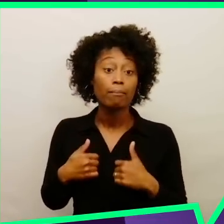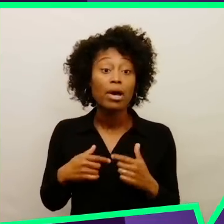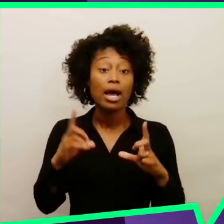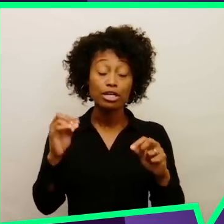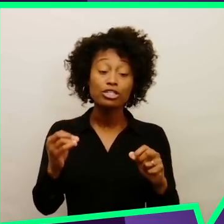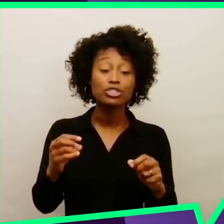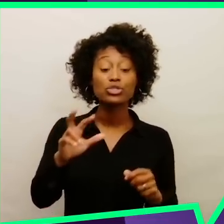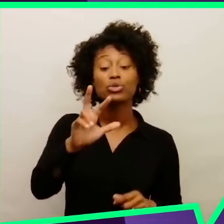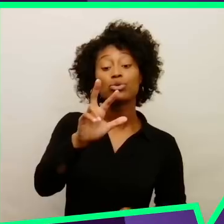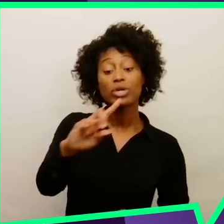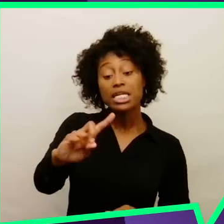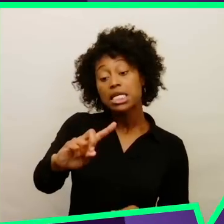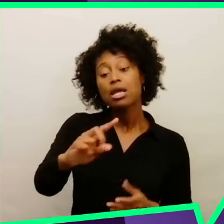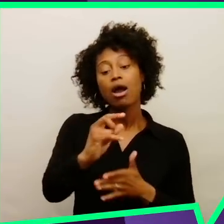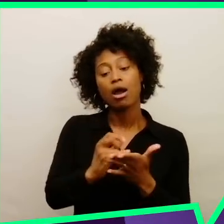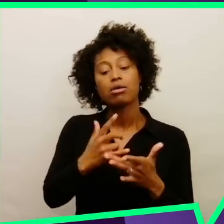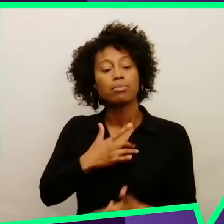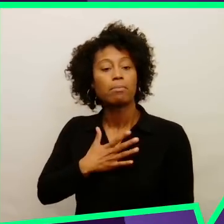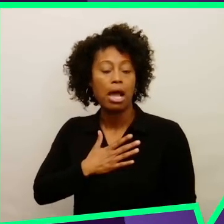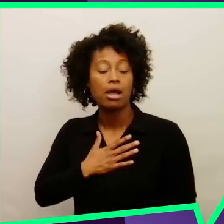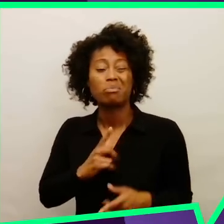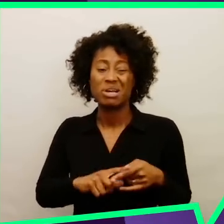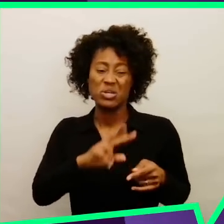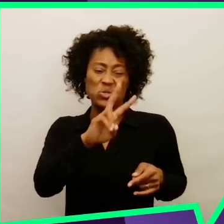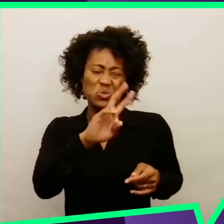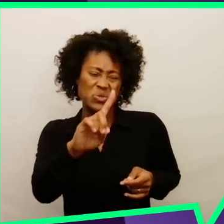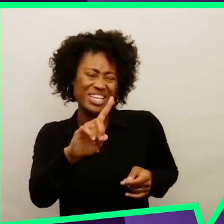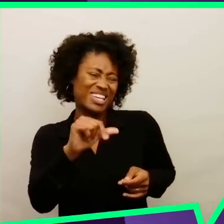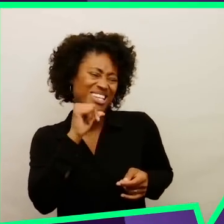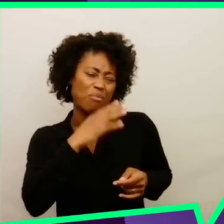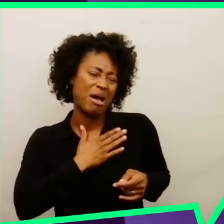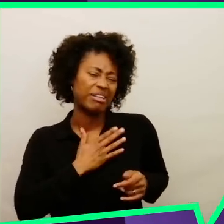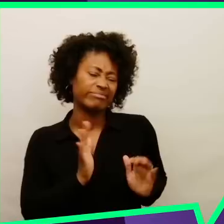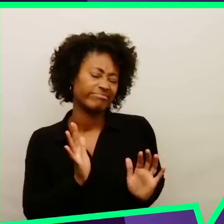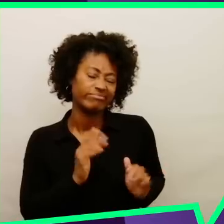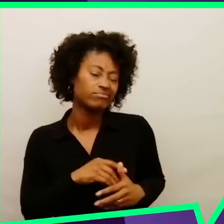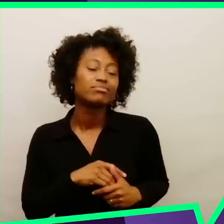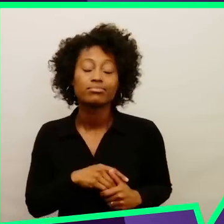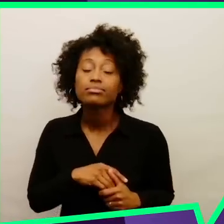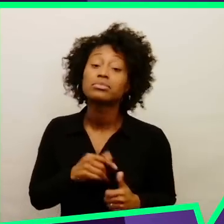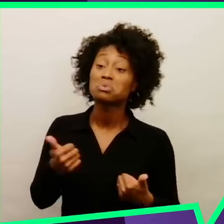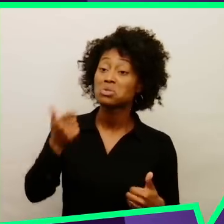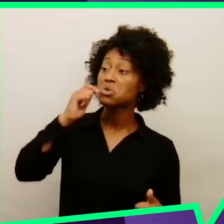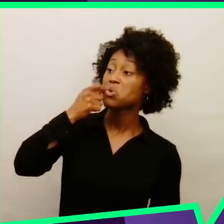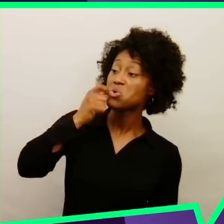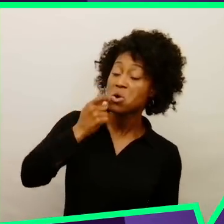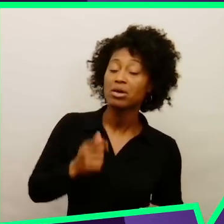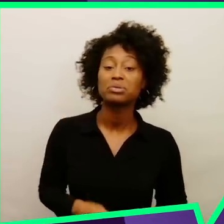But 2D spaces, I don't really mess with that too much. That's cool. Well, I will tell you that I'm so excited.